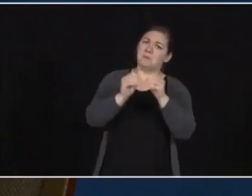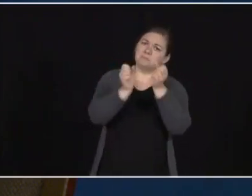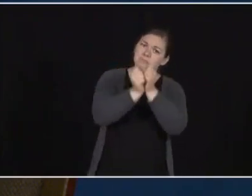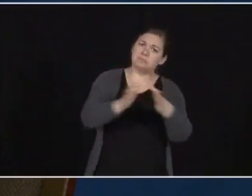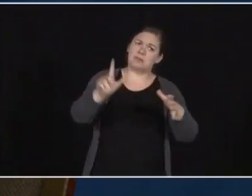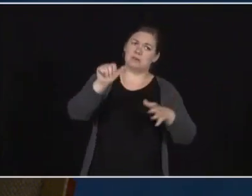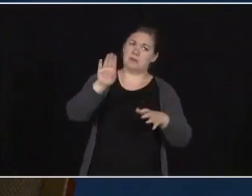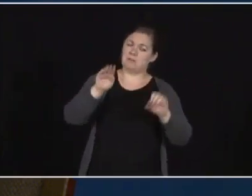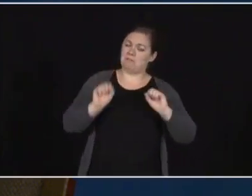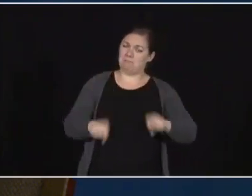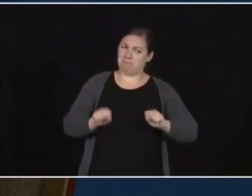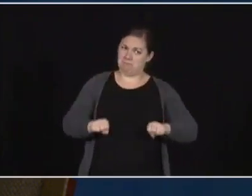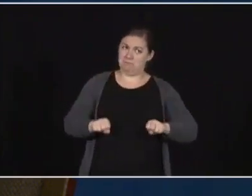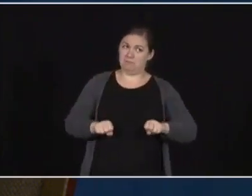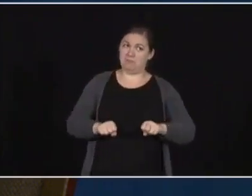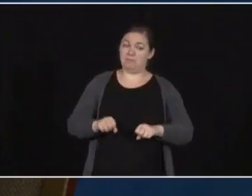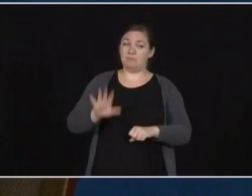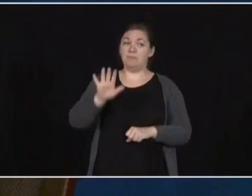In the current modality we are talking about.